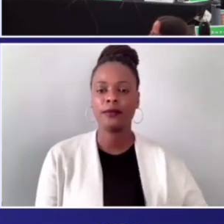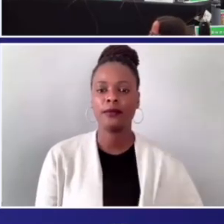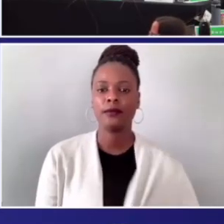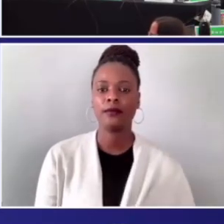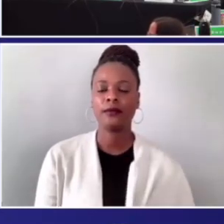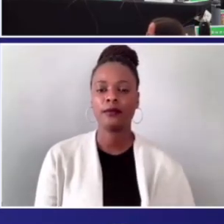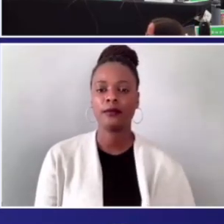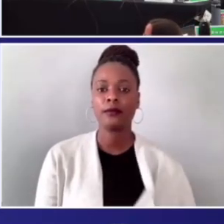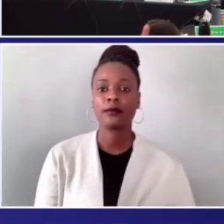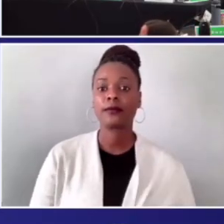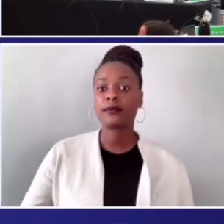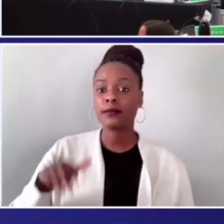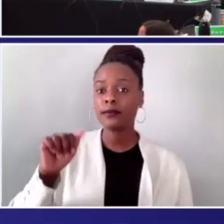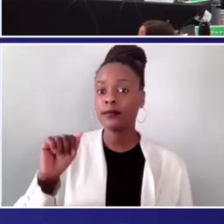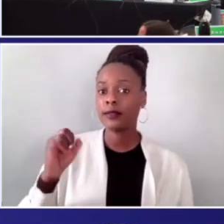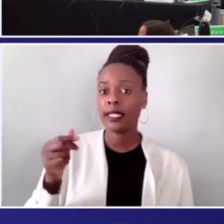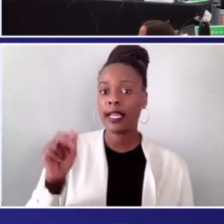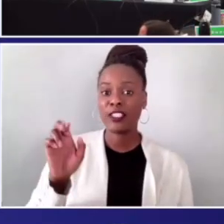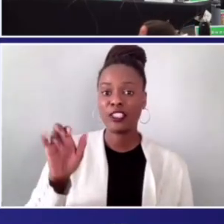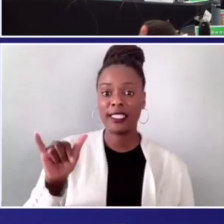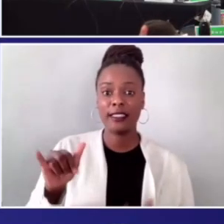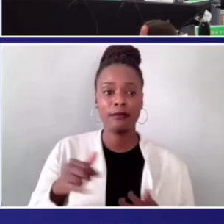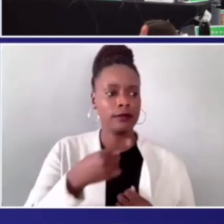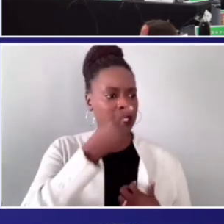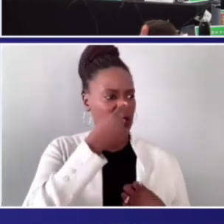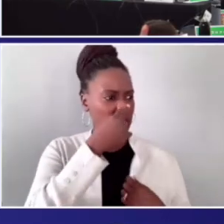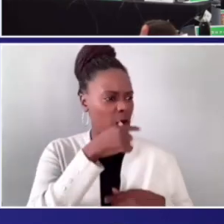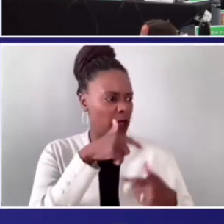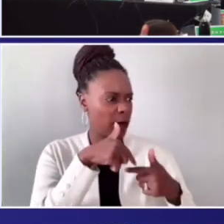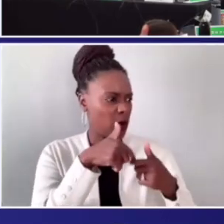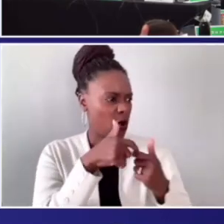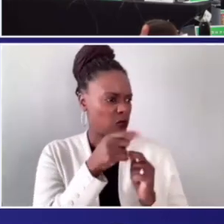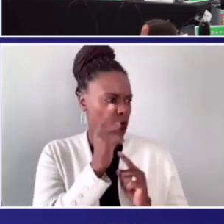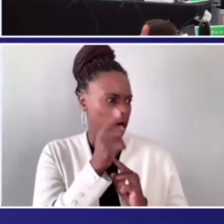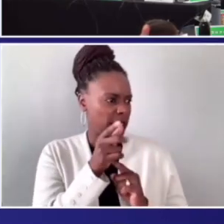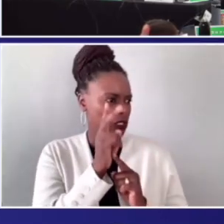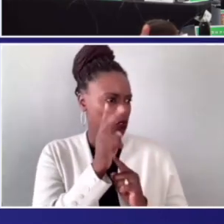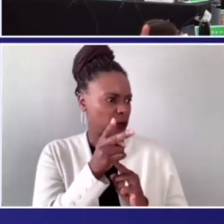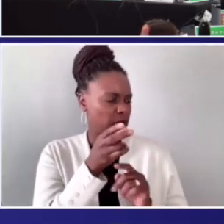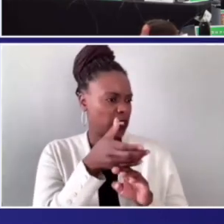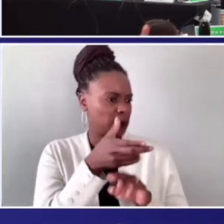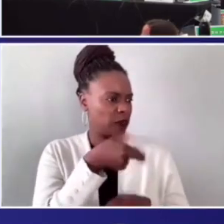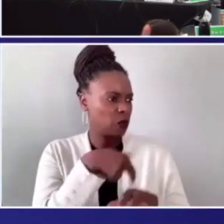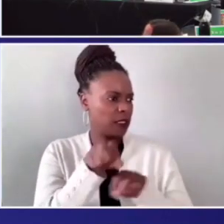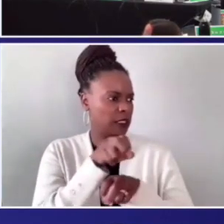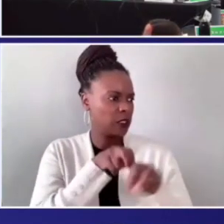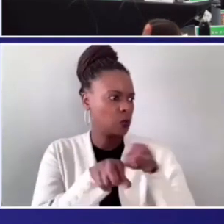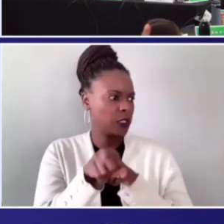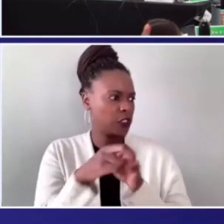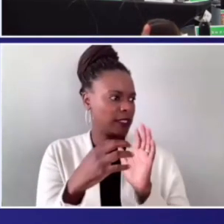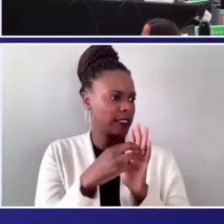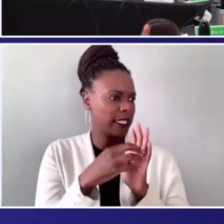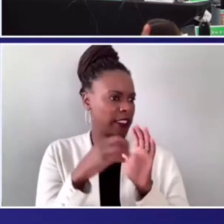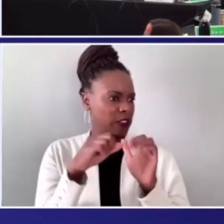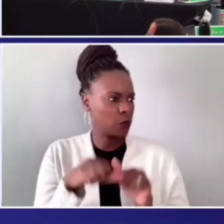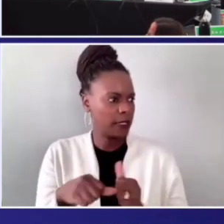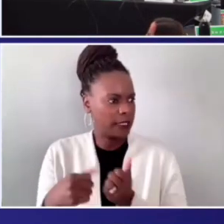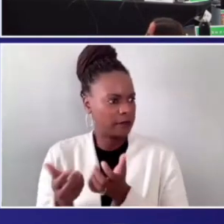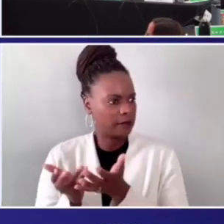Ashley? Can we pause for just a minute or two before we switch to the section, so we can consult, so I can consult my